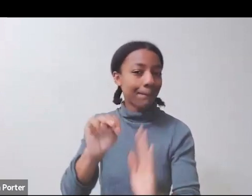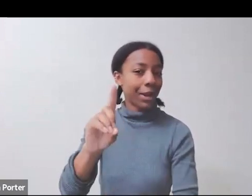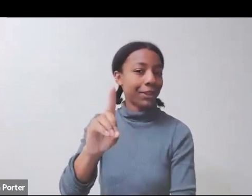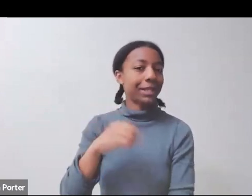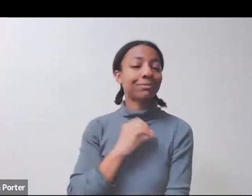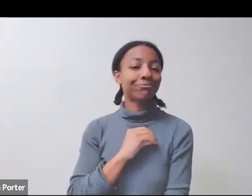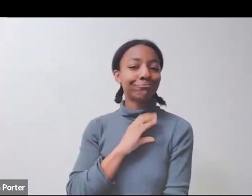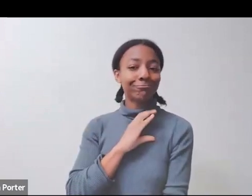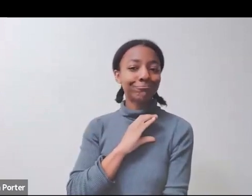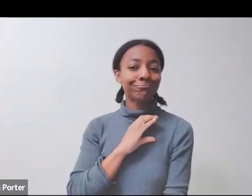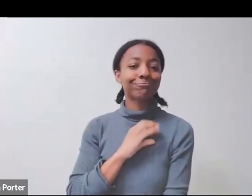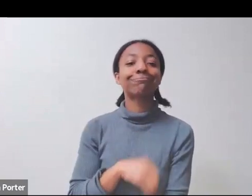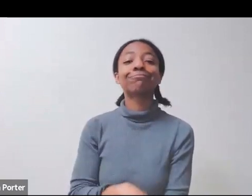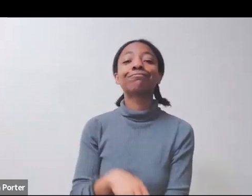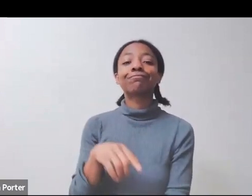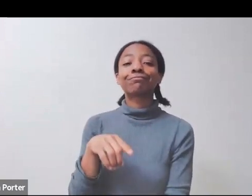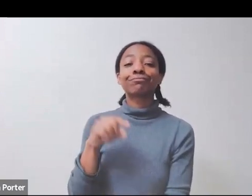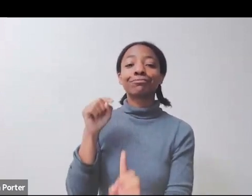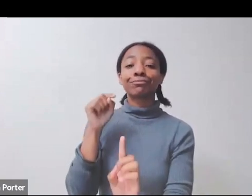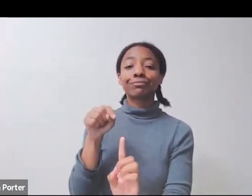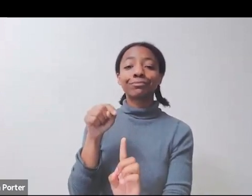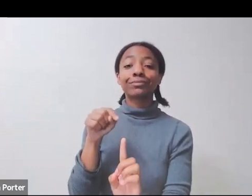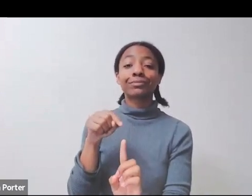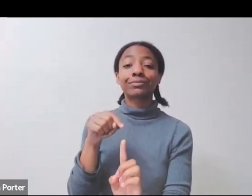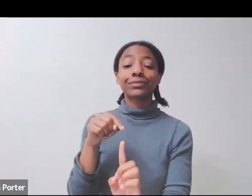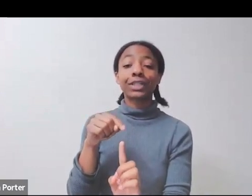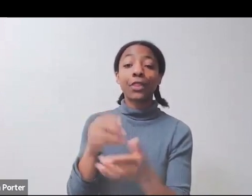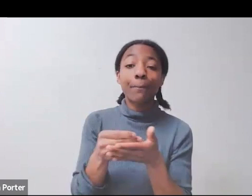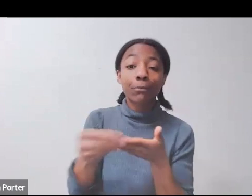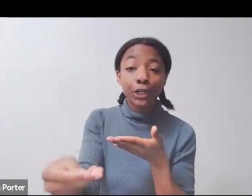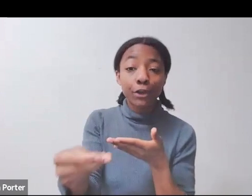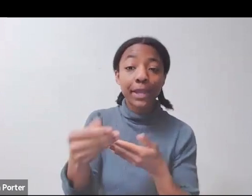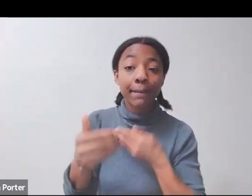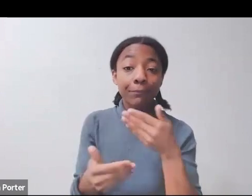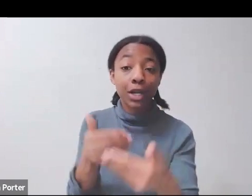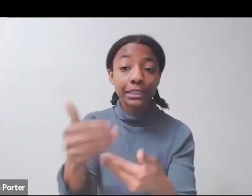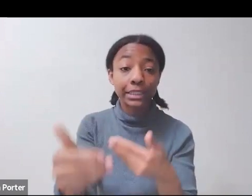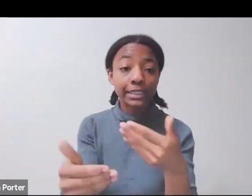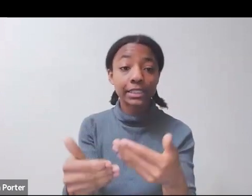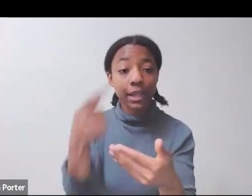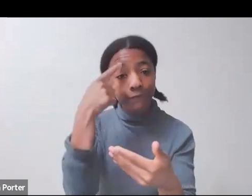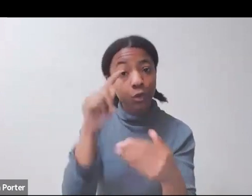an accessibility requirement into the procurement process for digital educational tools in K-12 schools.